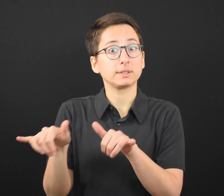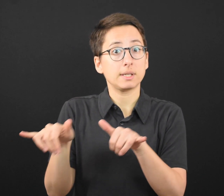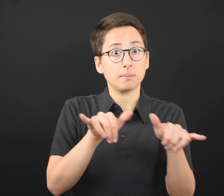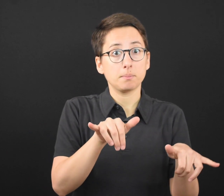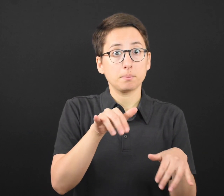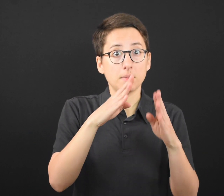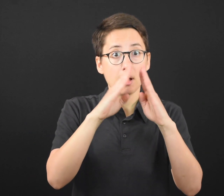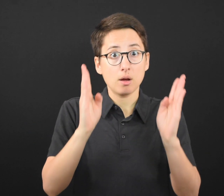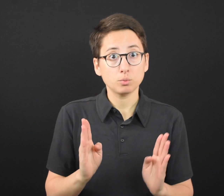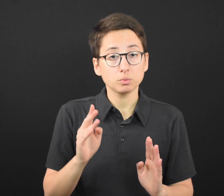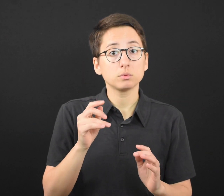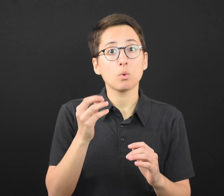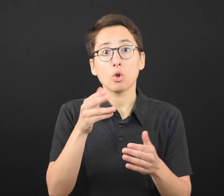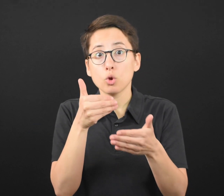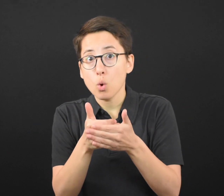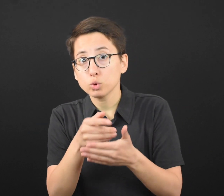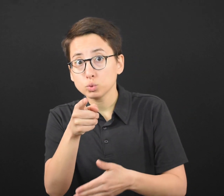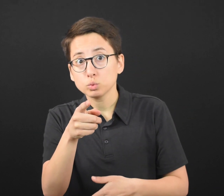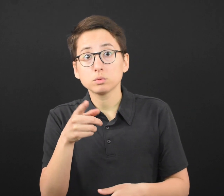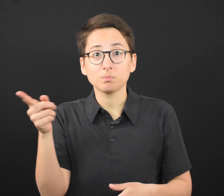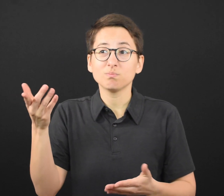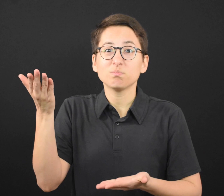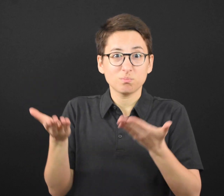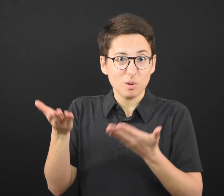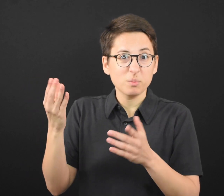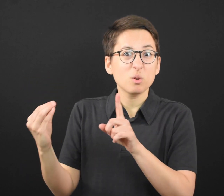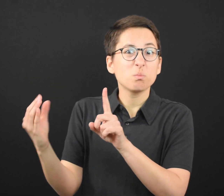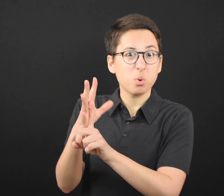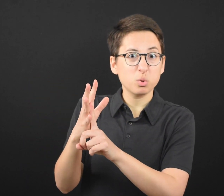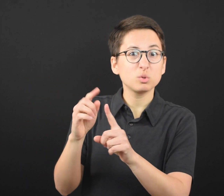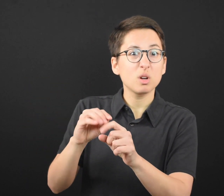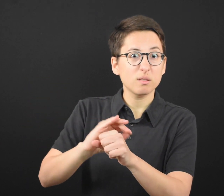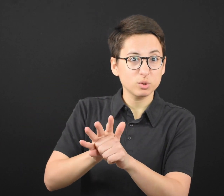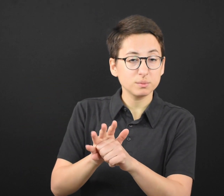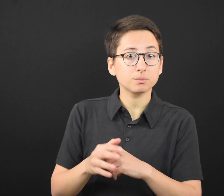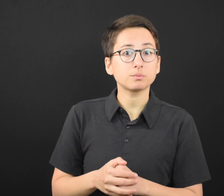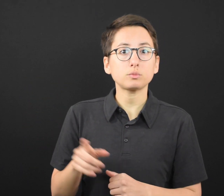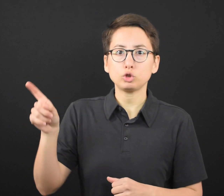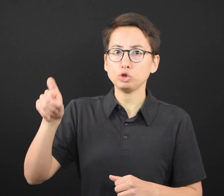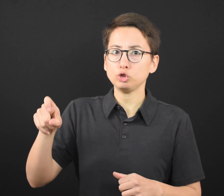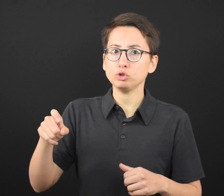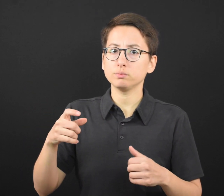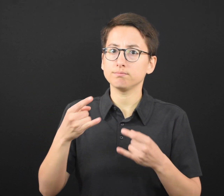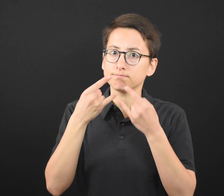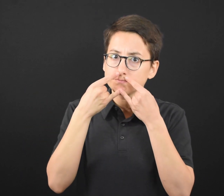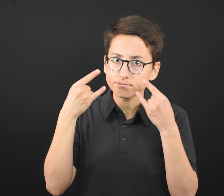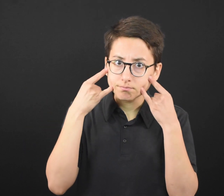or has been in close contact with you, they might have been exposed. They should wear a mask when